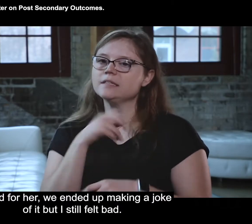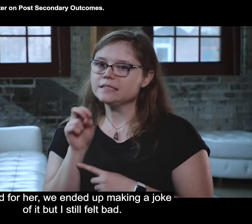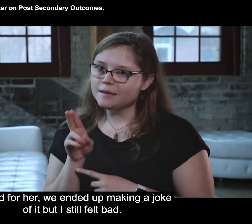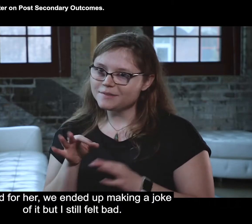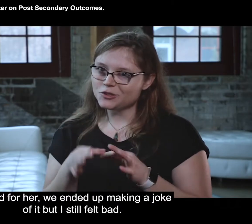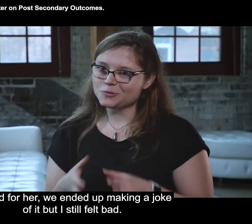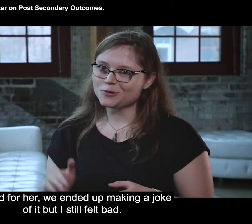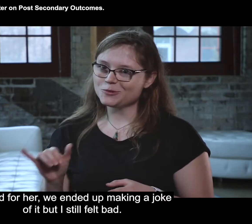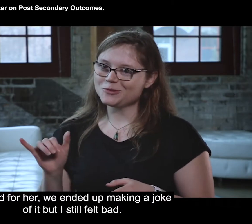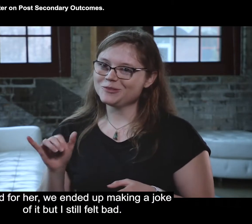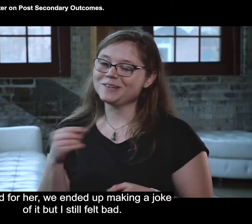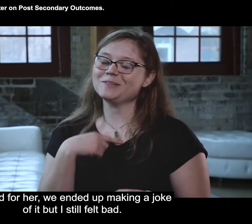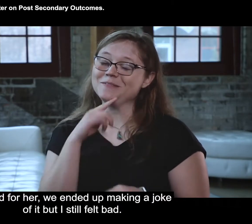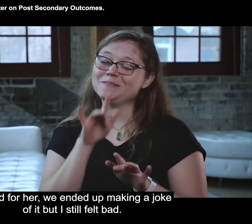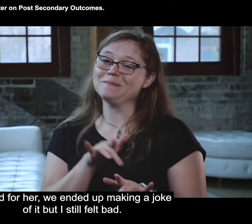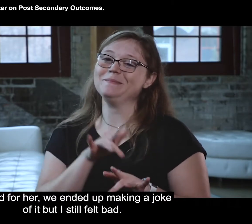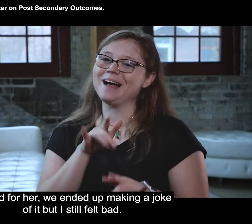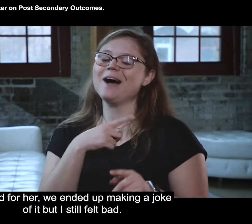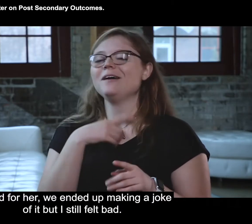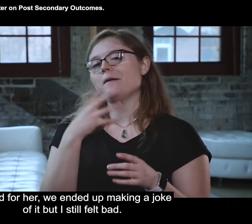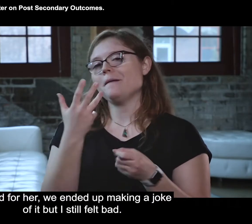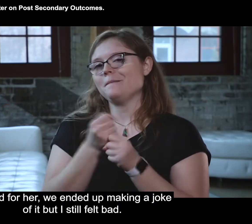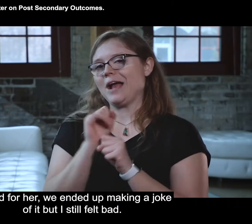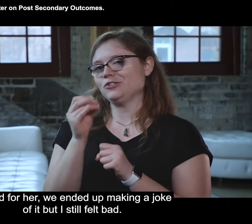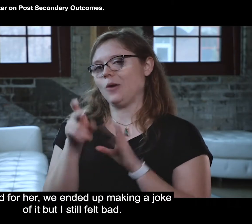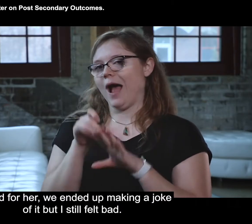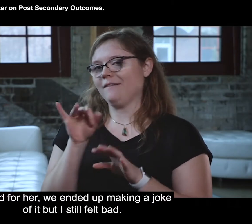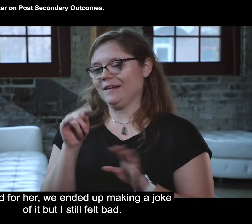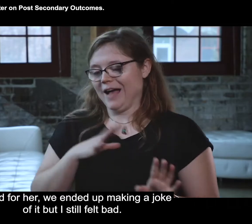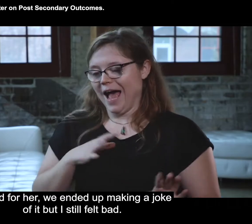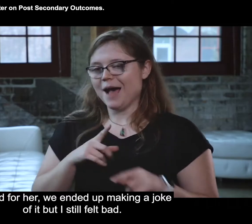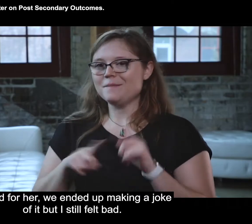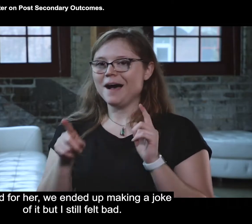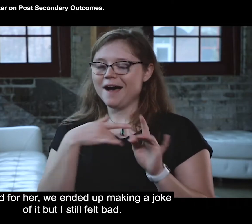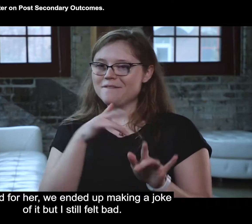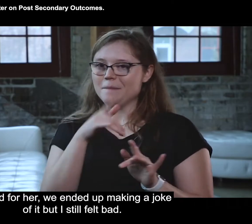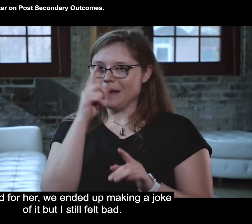so bad for her, we ended up making a joke of it but I still felt bad.